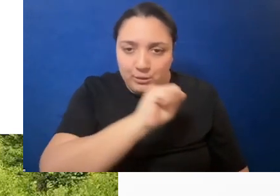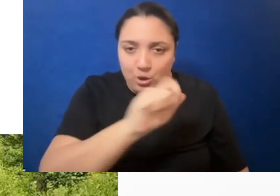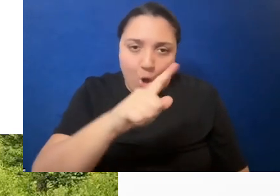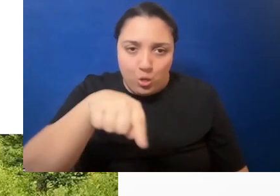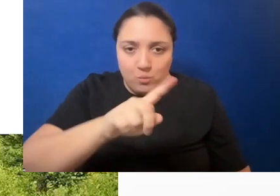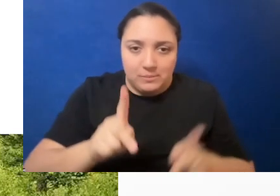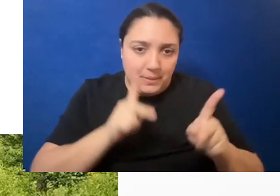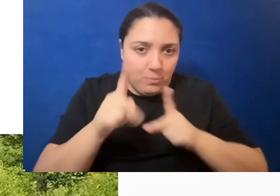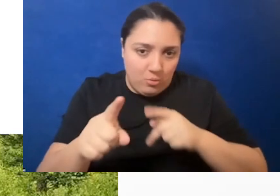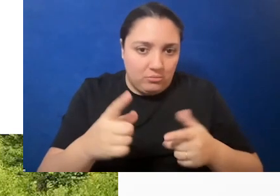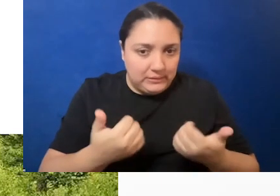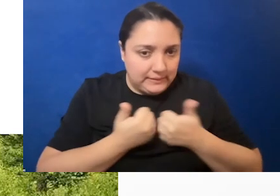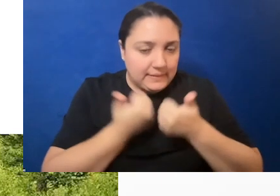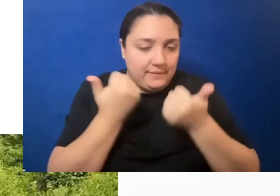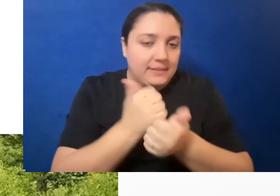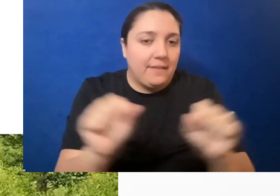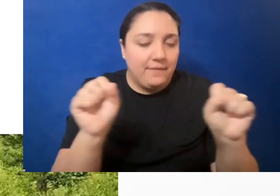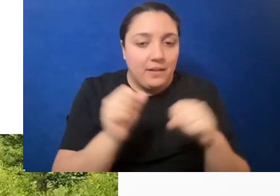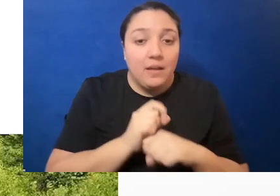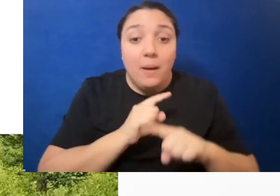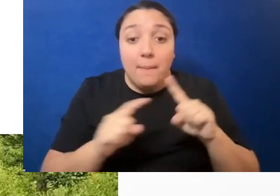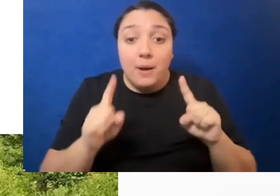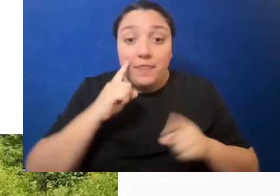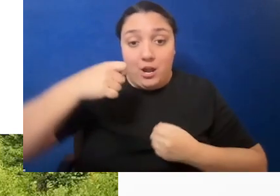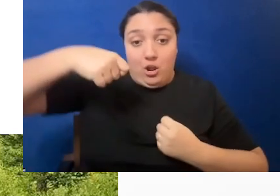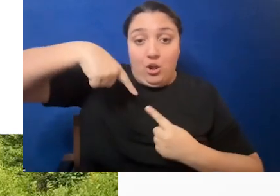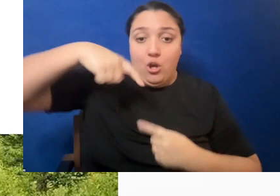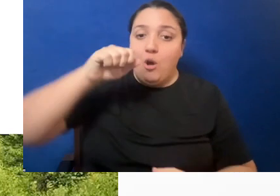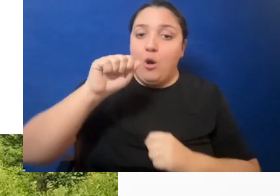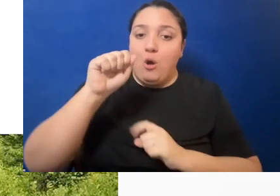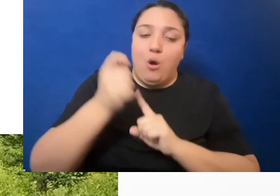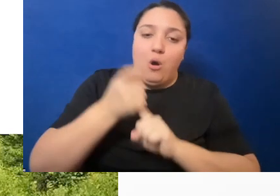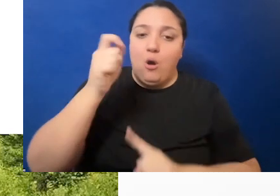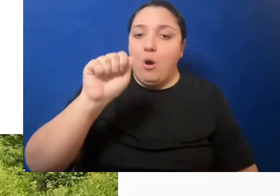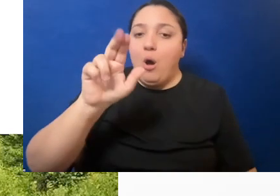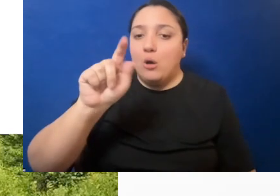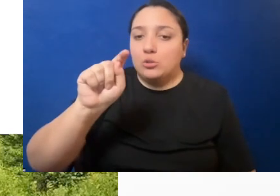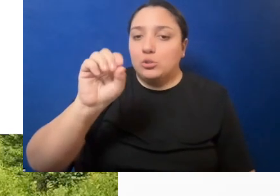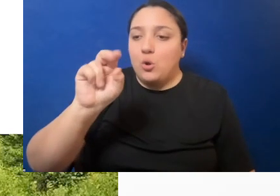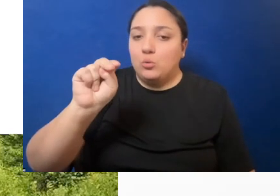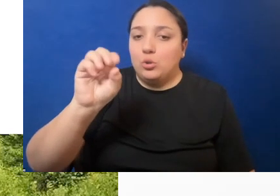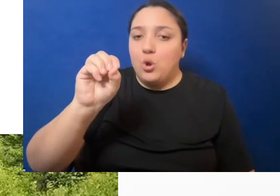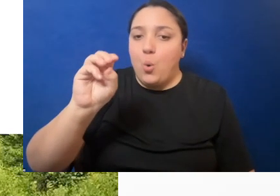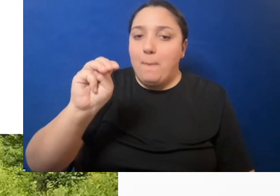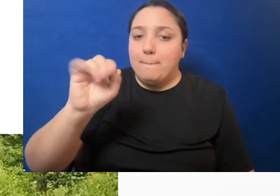THE BODIES NERVOUS SYSTEM